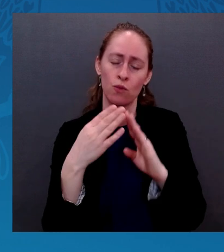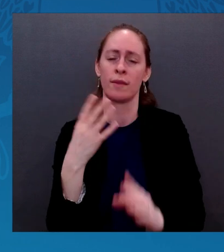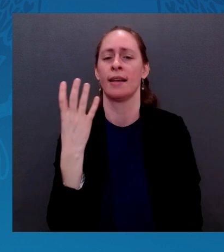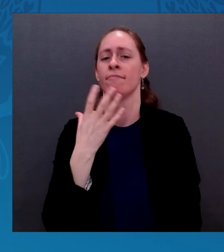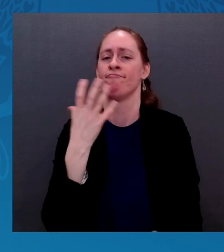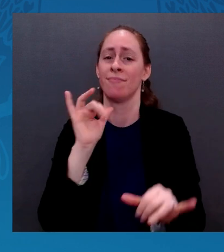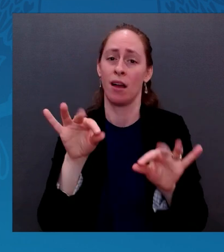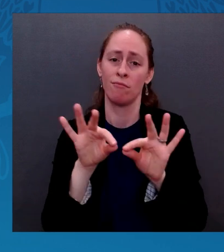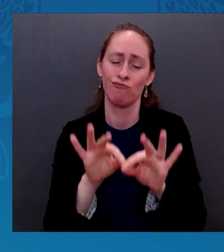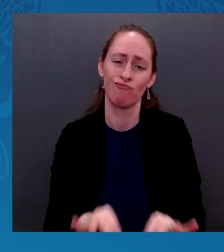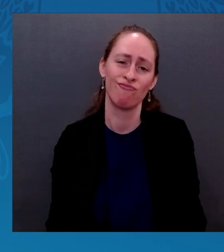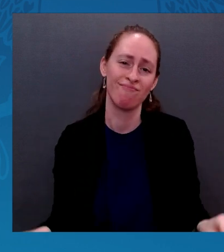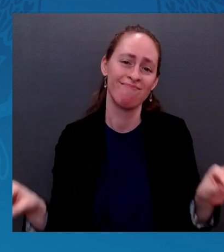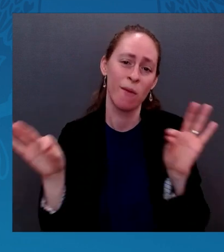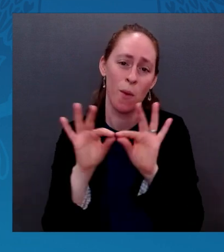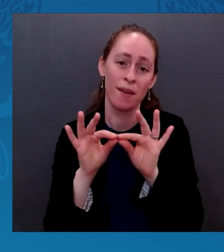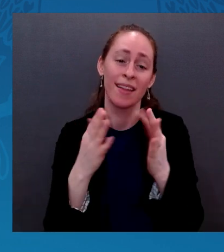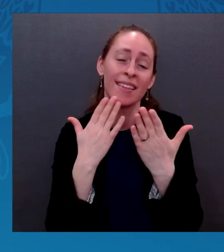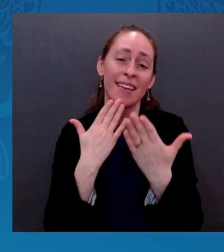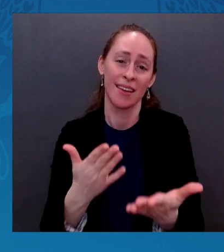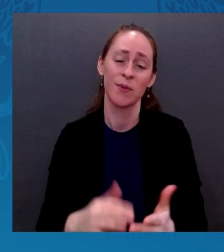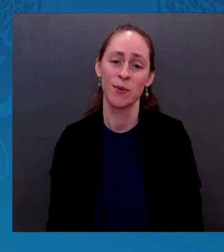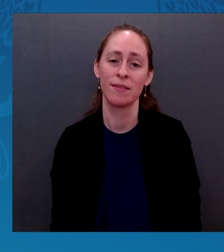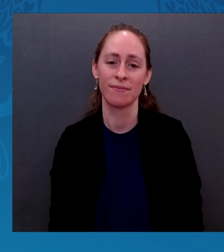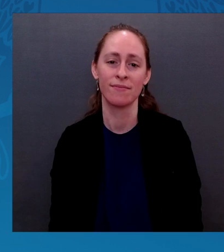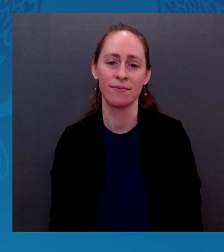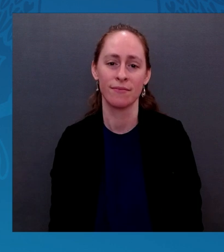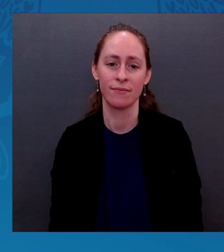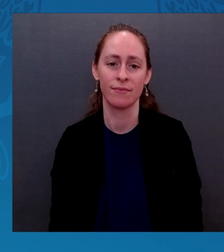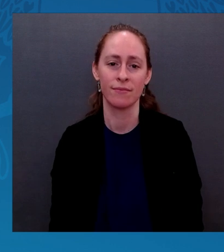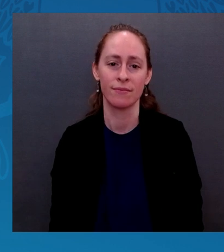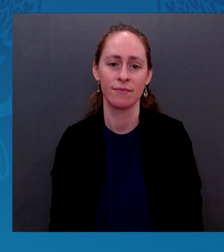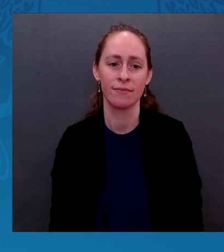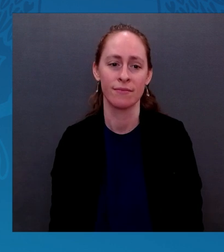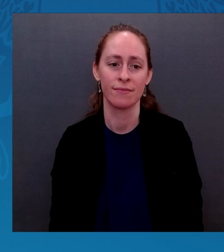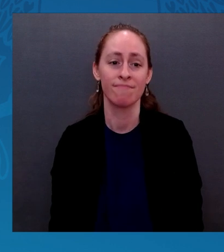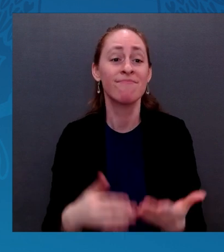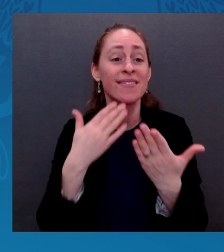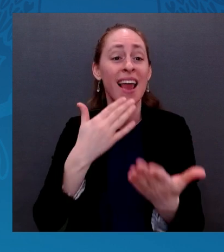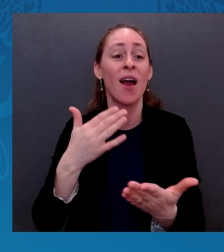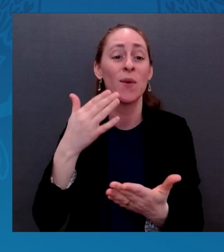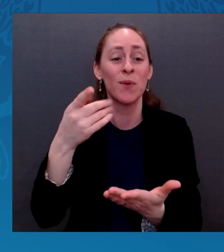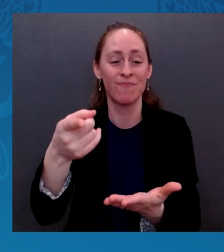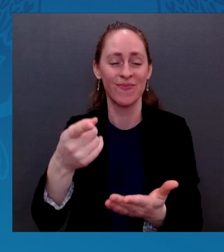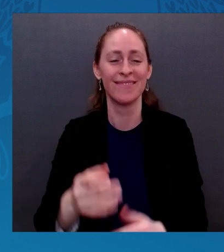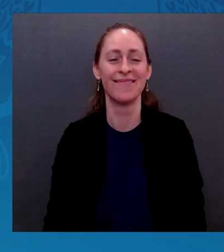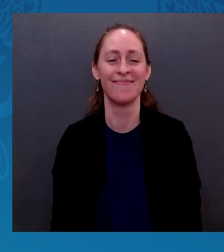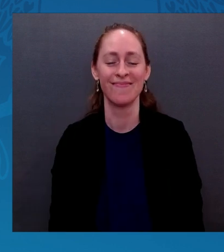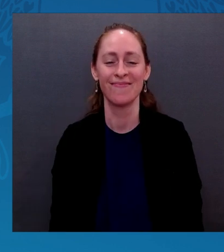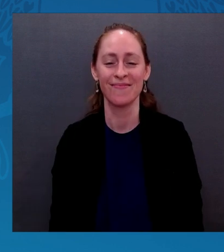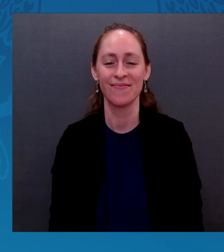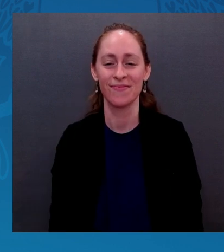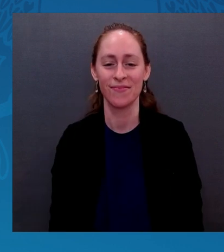Administrator Regan: I want to thank you, Miss Carter,